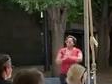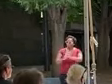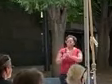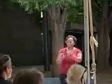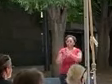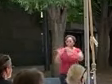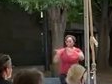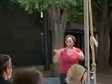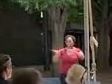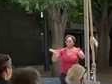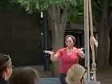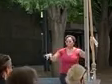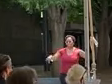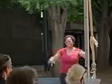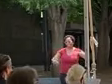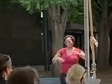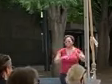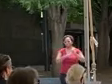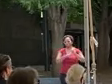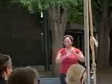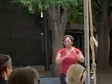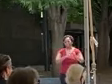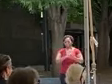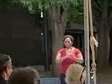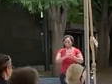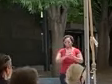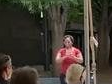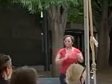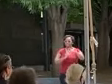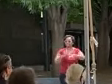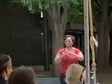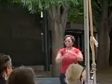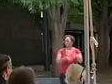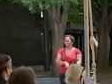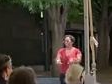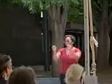But we are doing it this year. As you know, the COVID-19 pandemic hit the world hard.